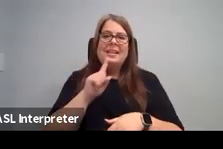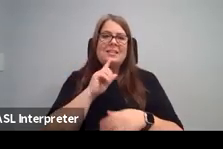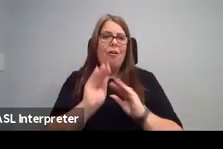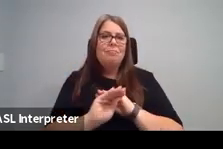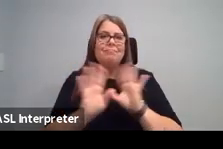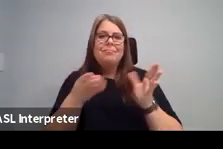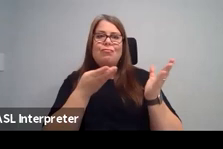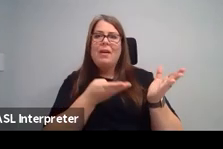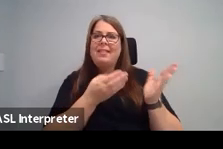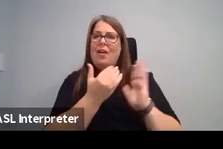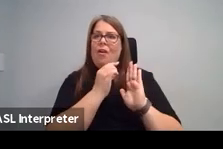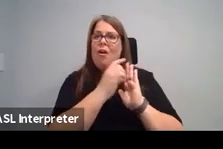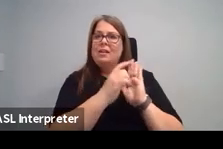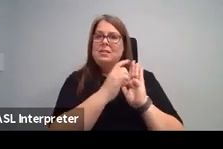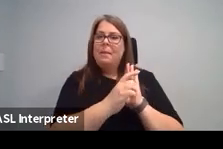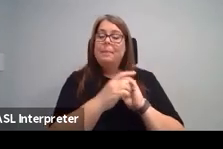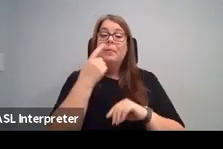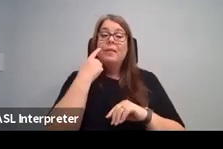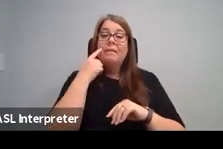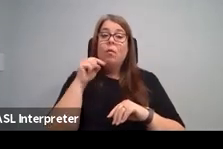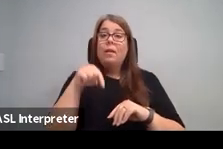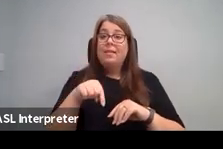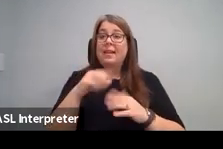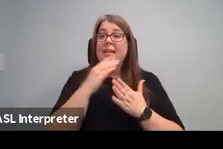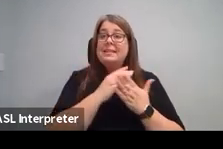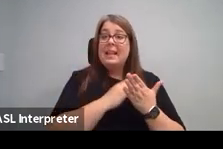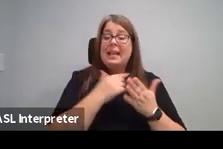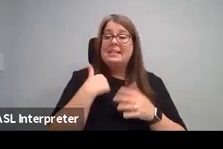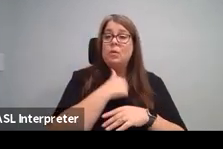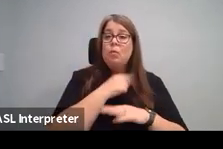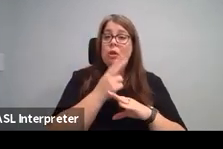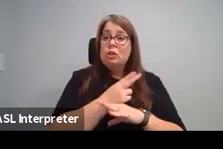Allison Frenzel : For this lesson, we're using pad late and flip grid. So their tech tools are clearly outlined.